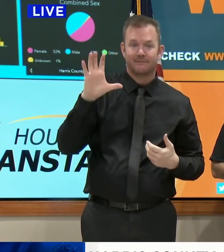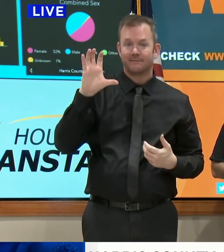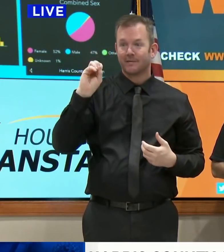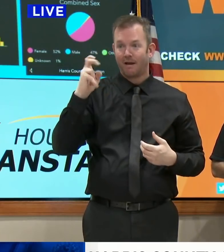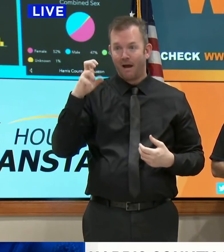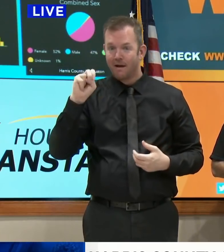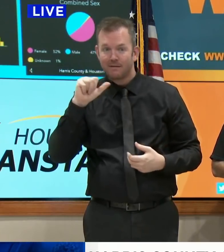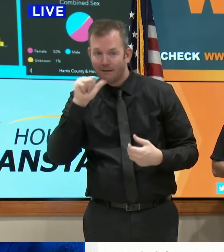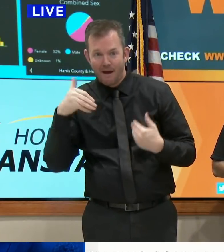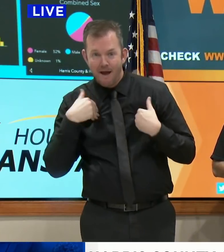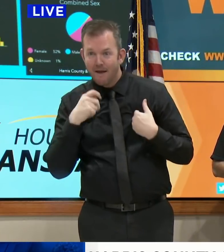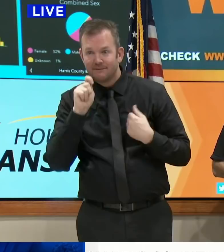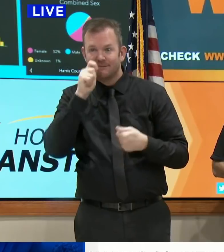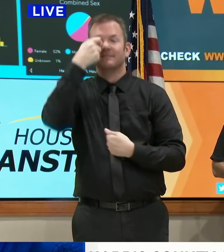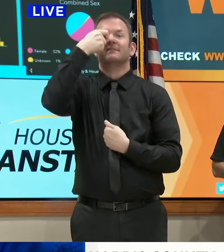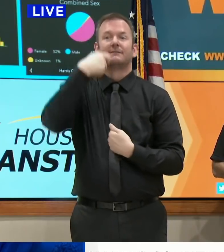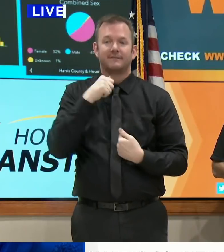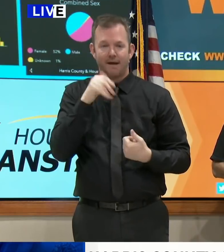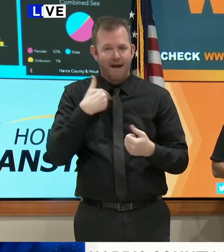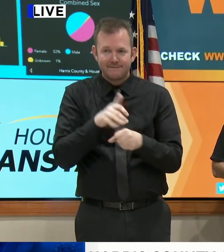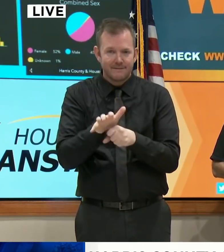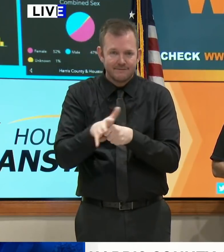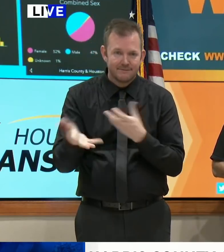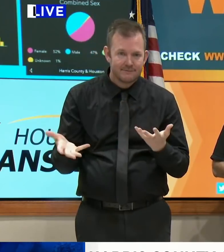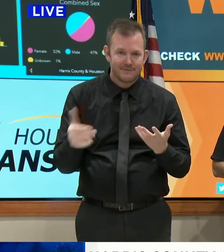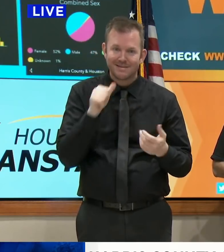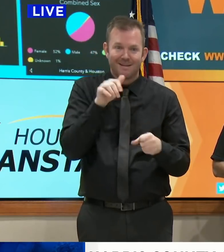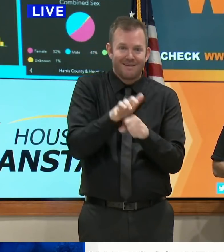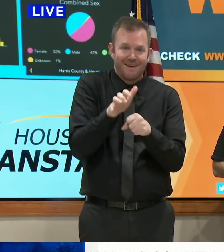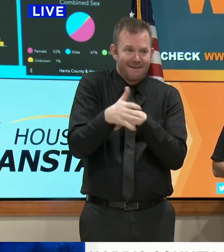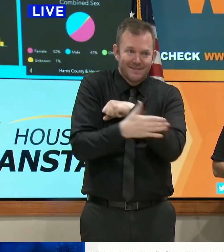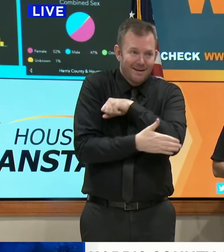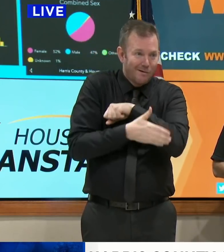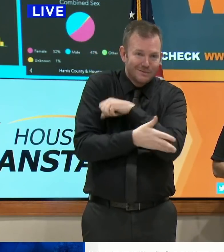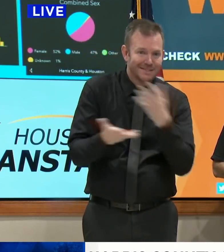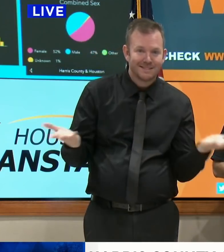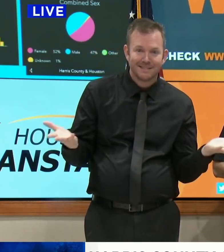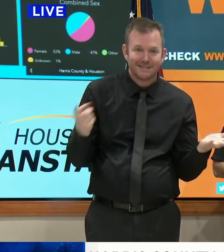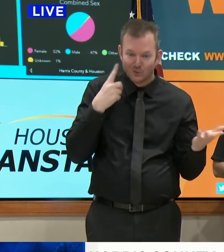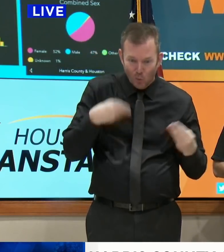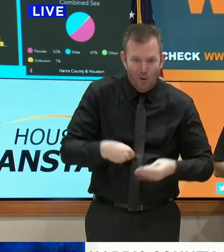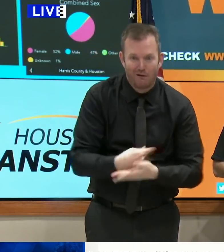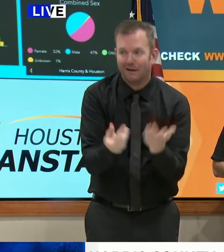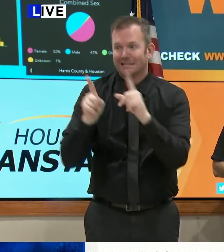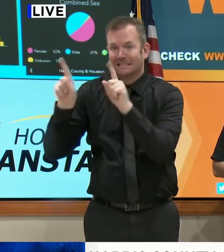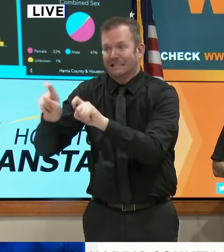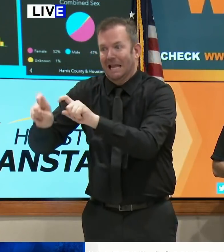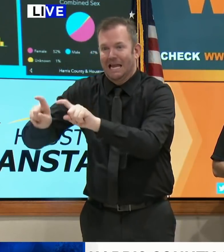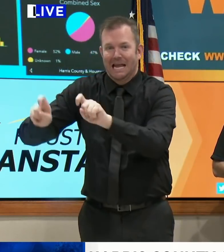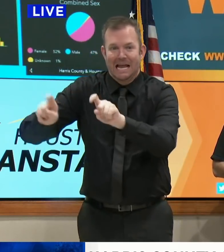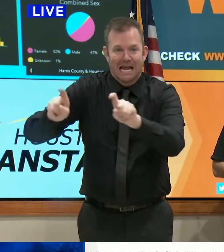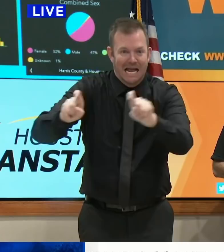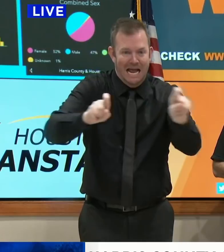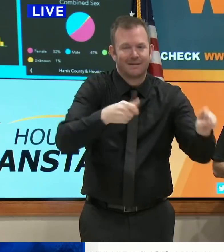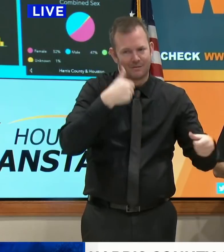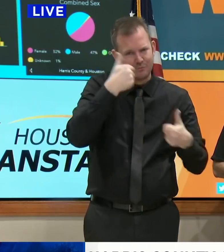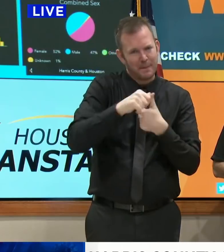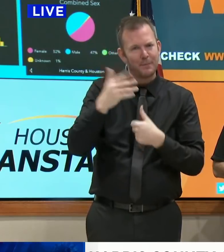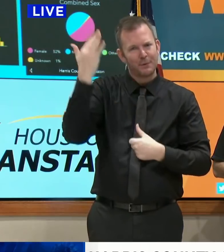aren’t enough free agents. There aren’t enough test kits There aren’t enough test kits there there aren’t enough. Cotton swabs you aren’t enough. Cotton swabs you know there just isn’t enough of